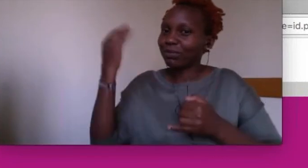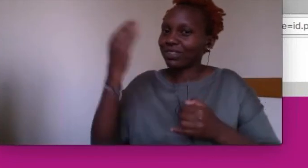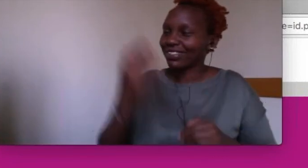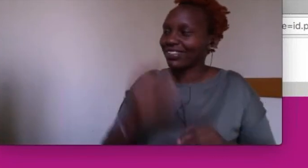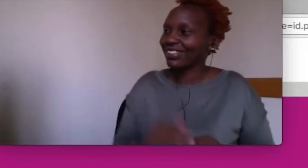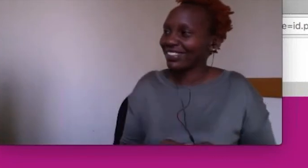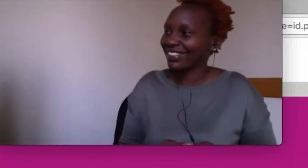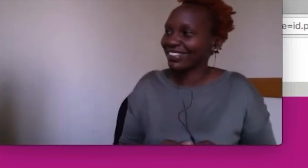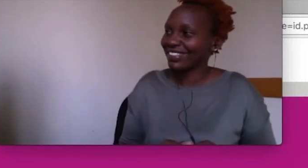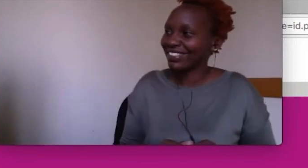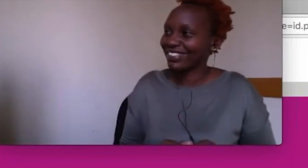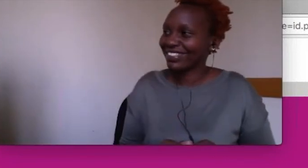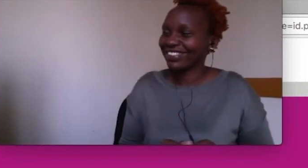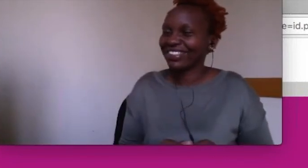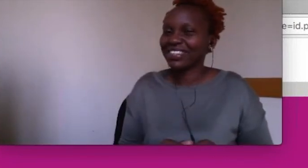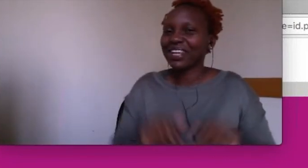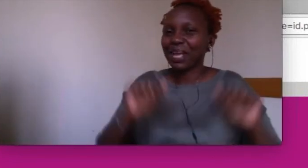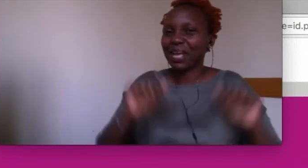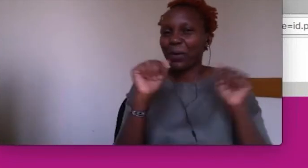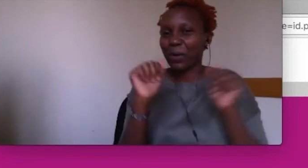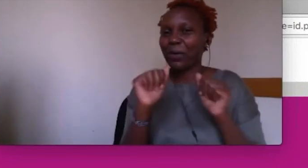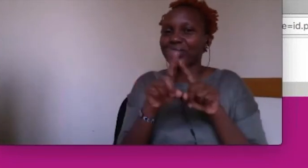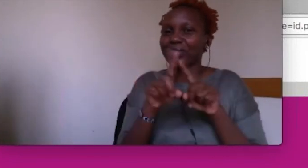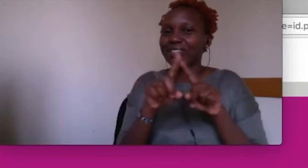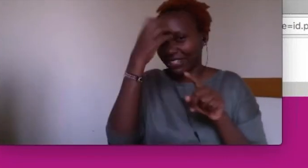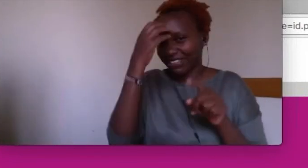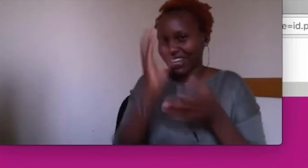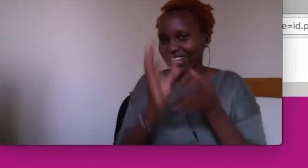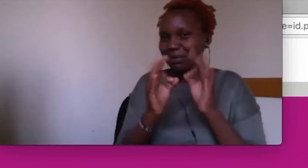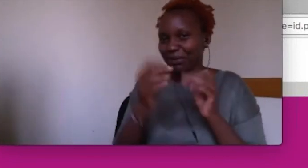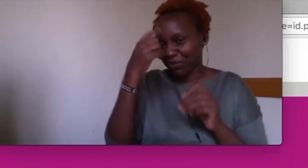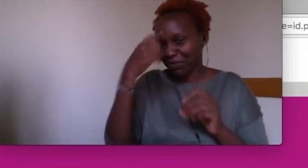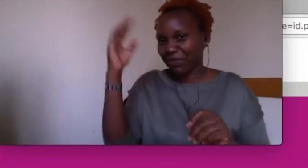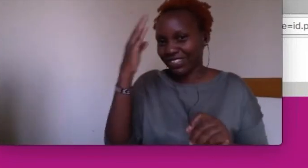I hope you, Silvia, enjoyed interpreting the presentation